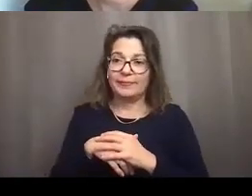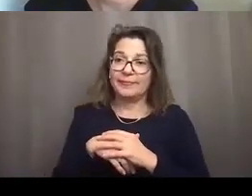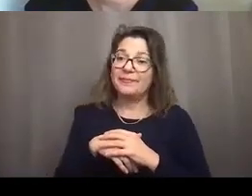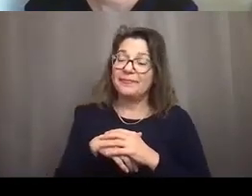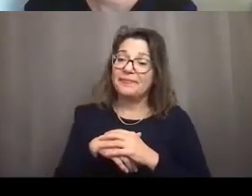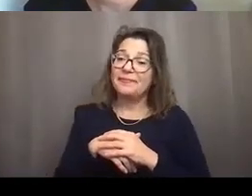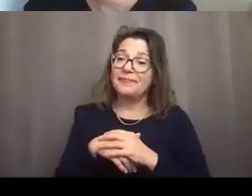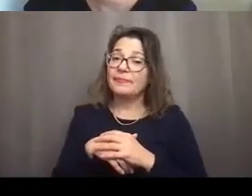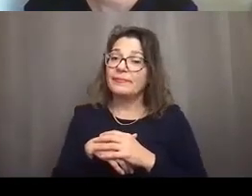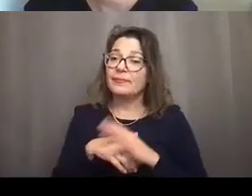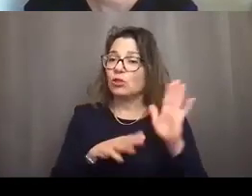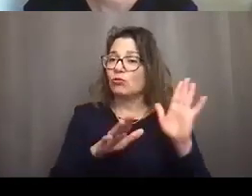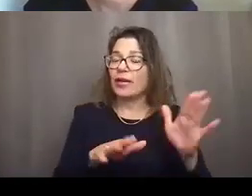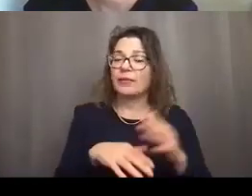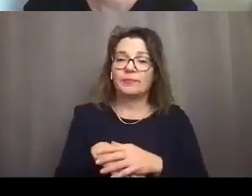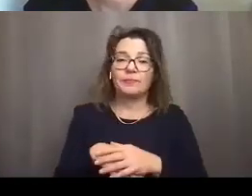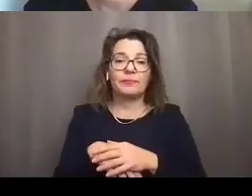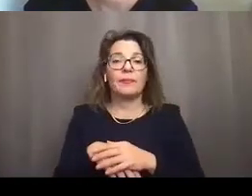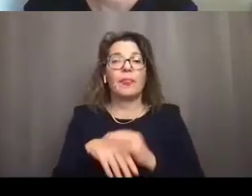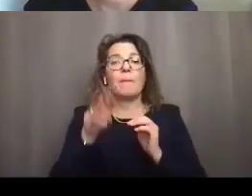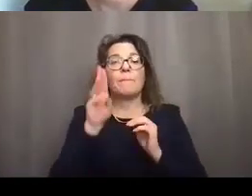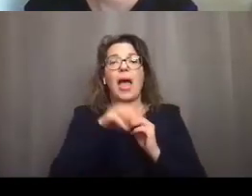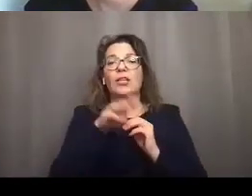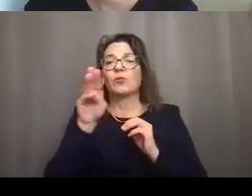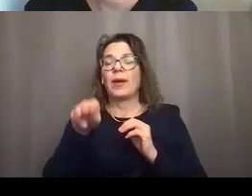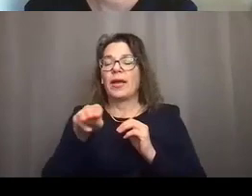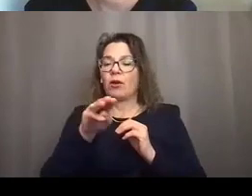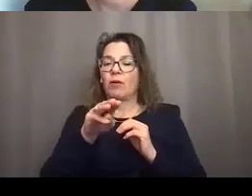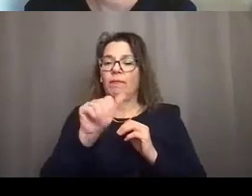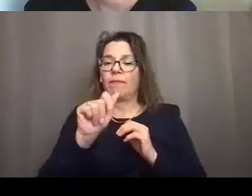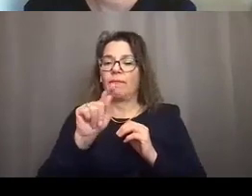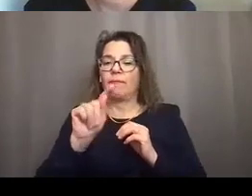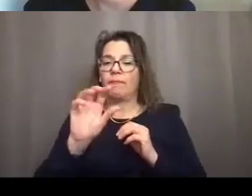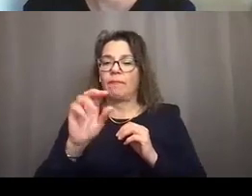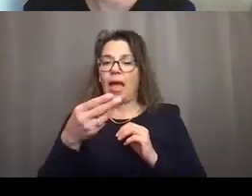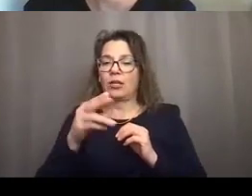When we're looking at Matchmaker, how does that algorithm work?